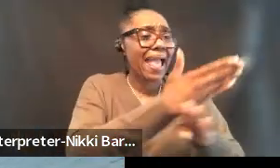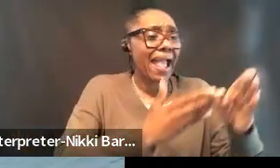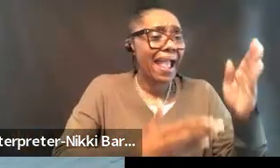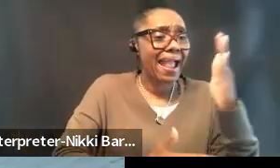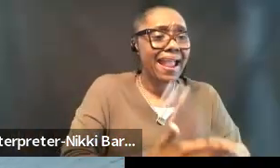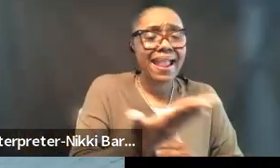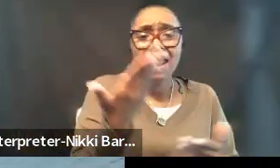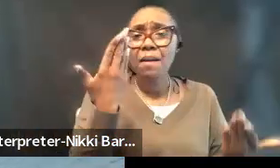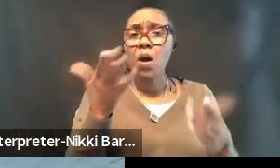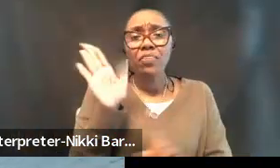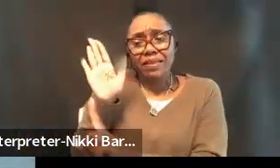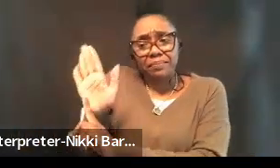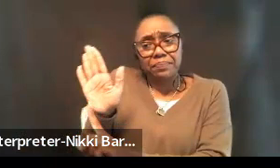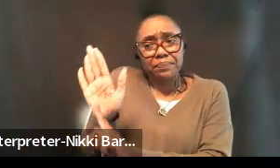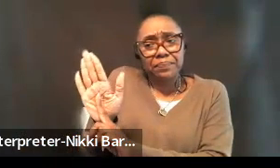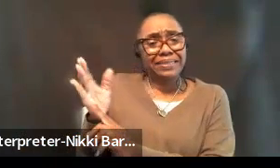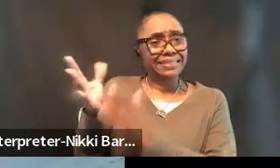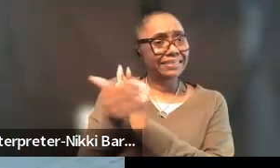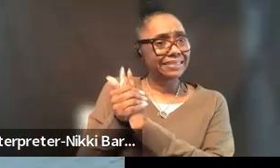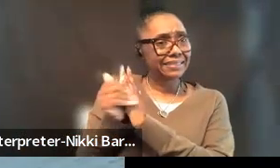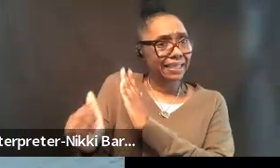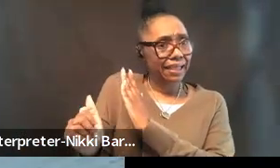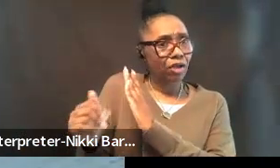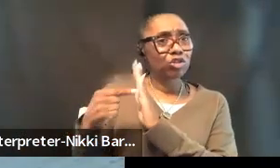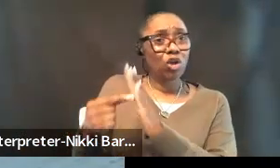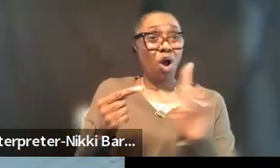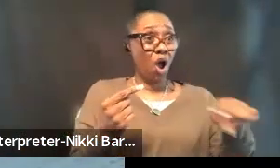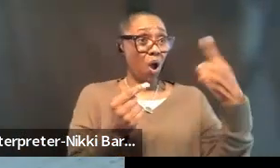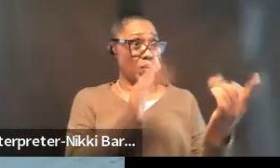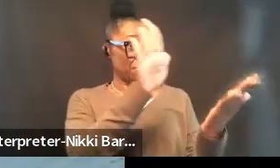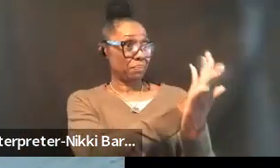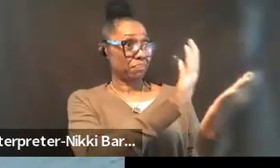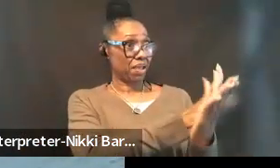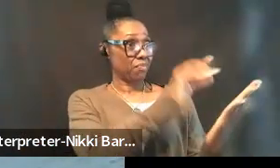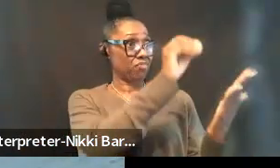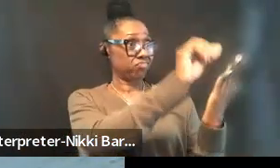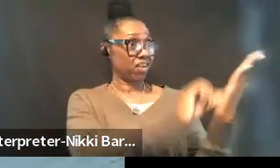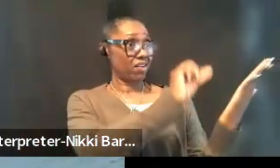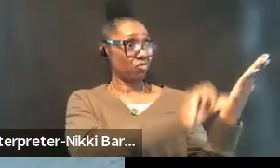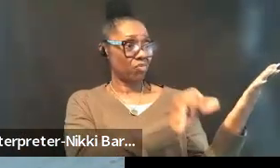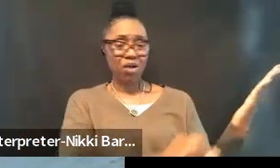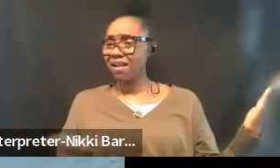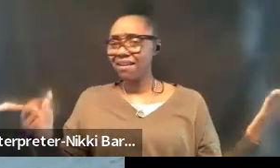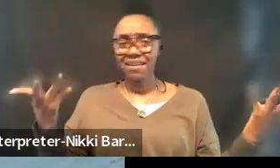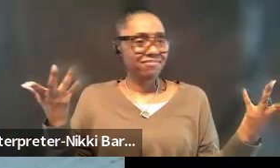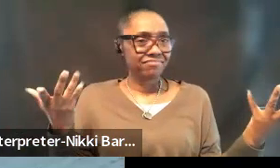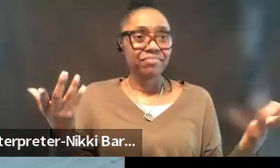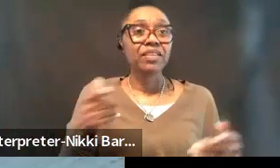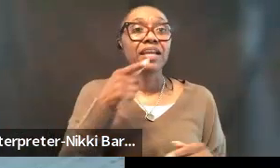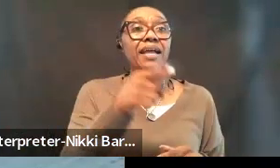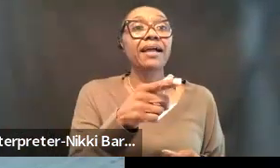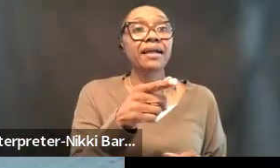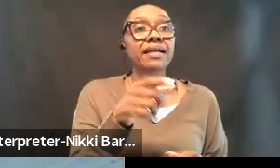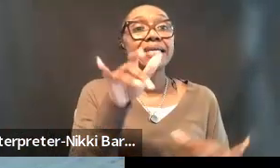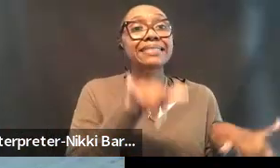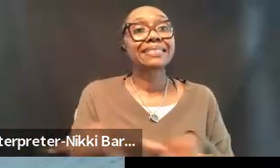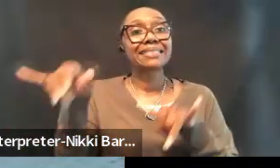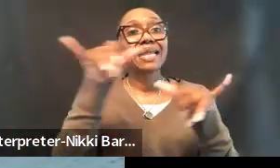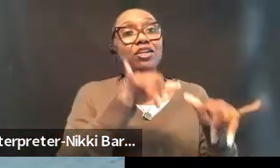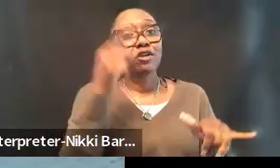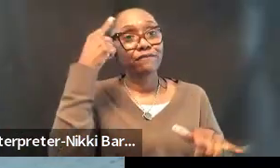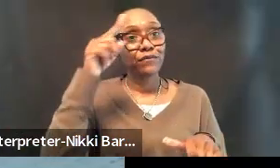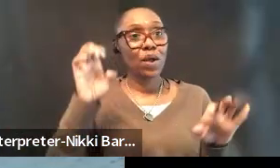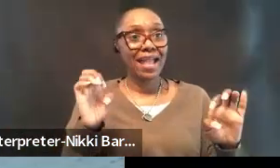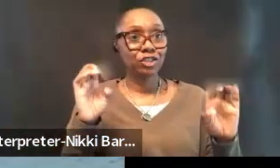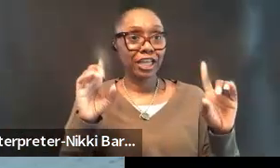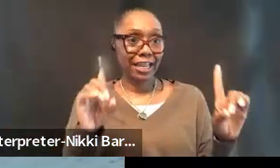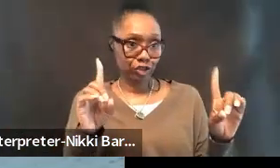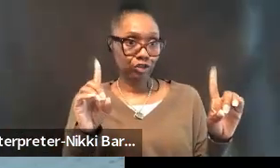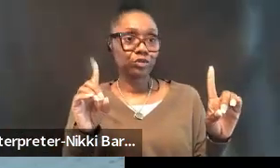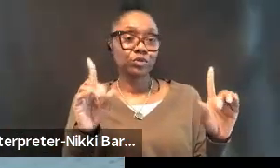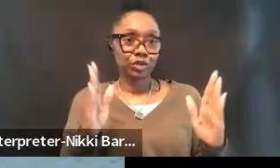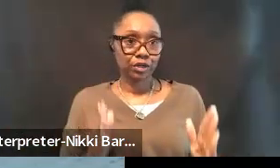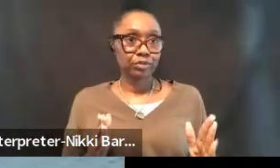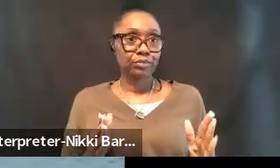Just showing that. Give you an idea. So this is the International Society for Technology Using Educators Standards for Education.